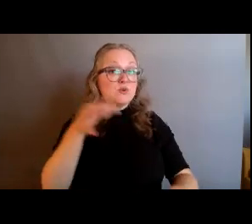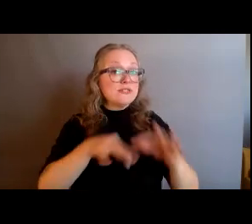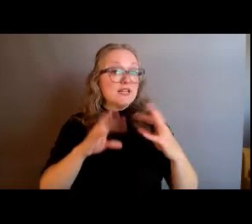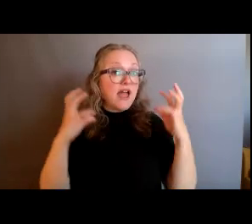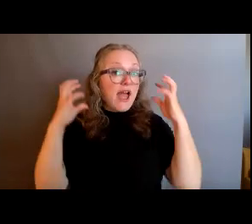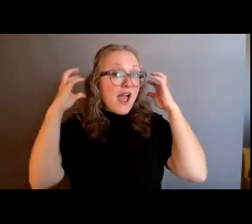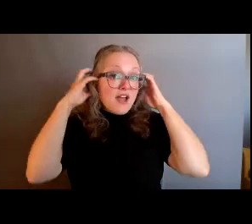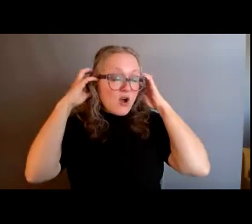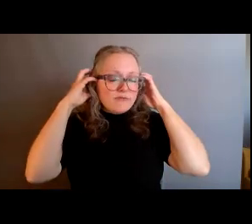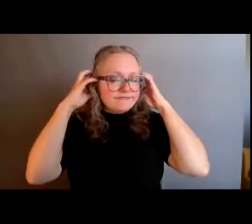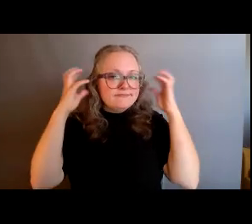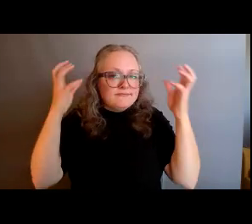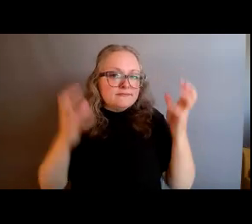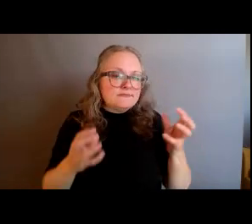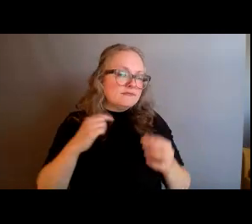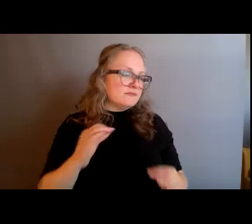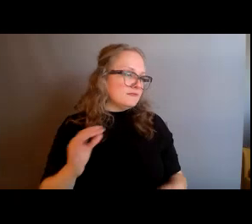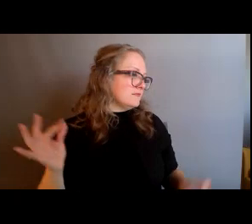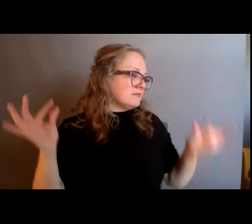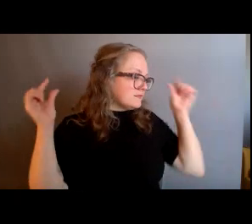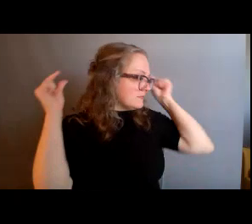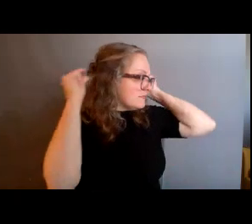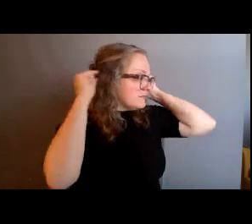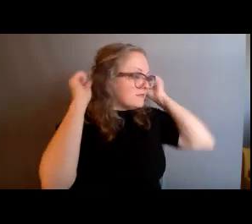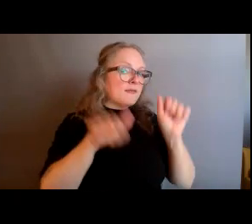going to put a bone conductor on their head. Or I'll put the bone conductor on their